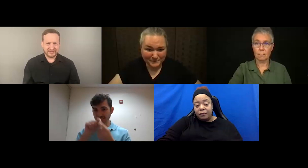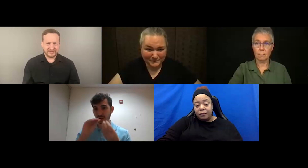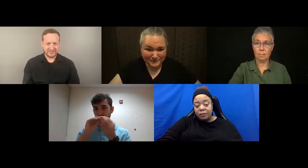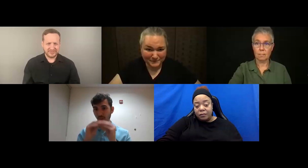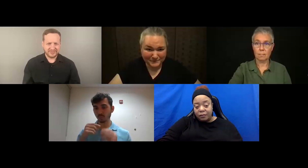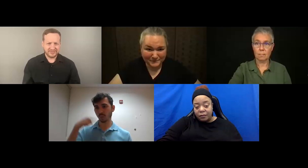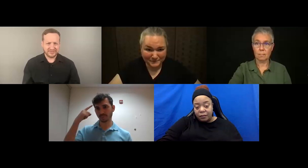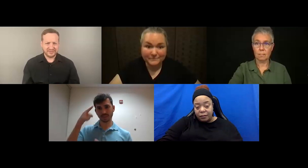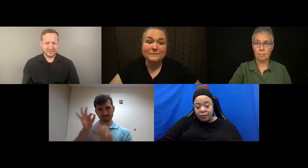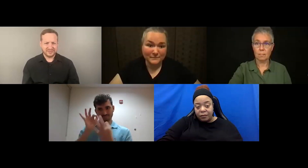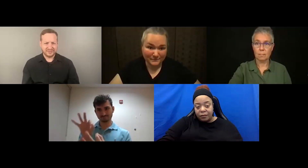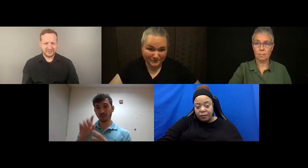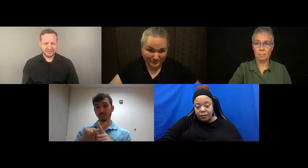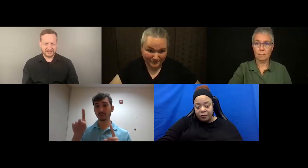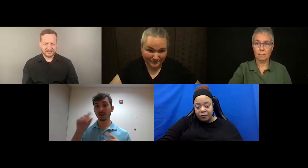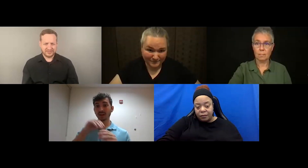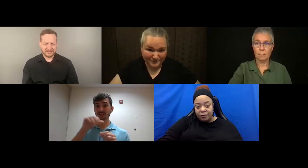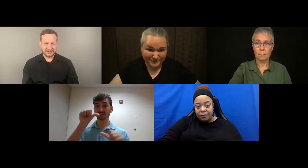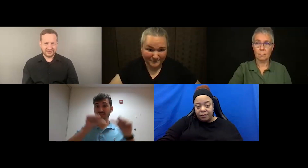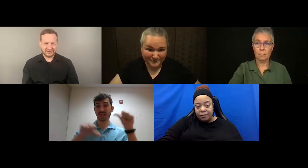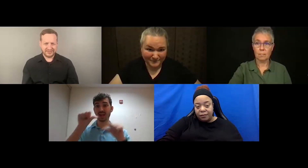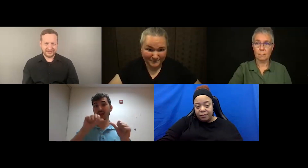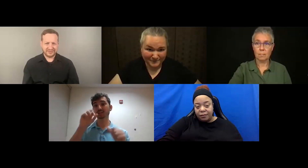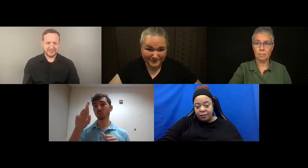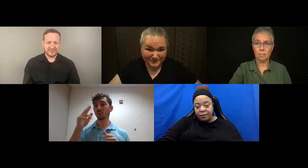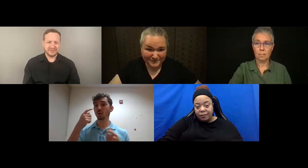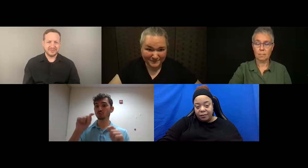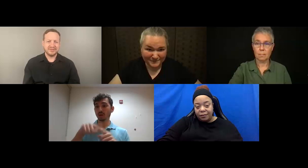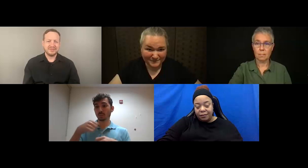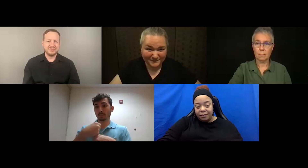Yoel: I'm thinking about math and the precision required with how we use numbers.